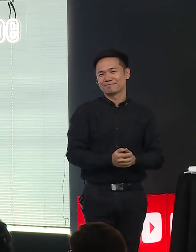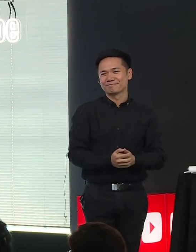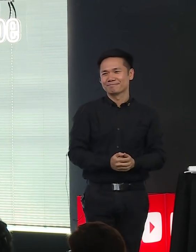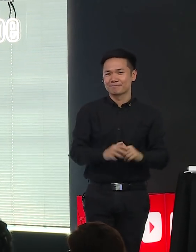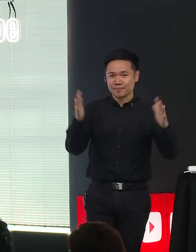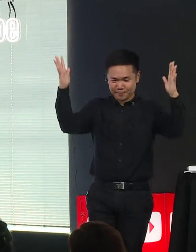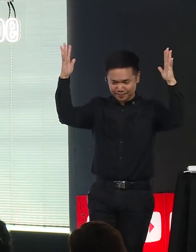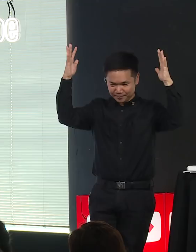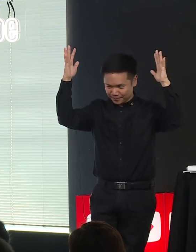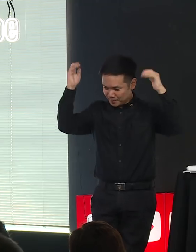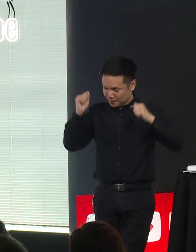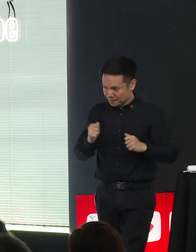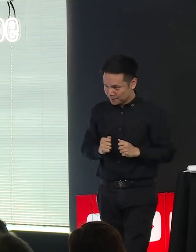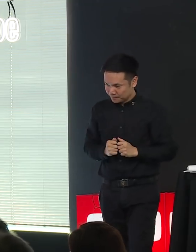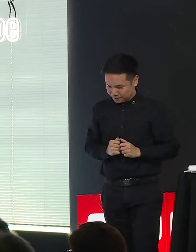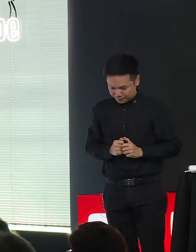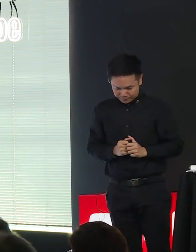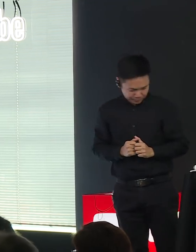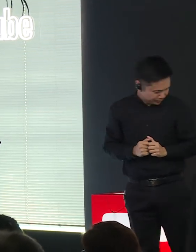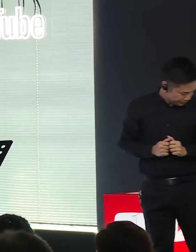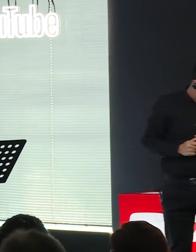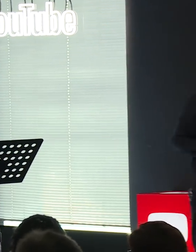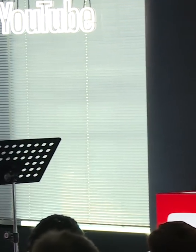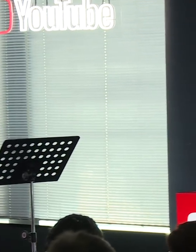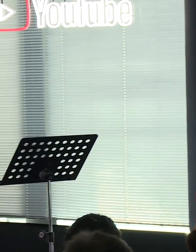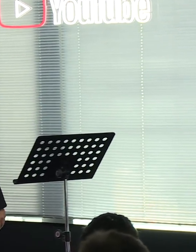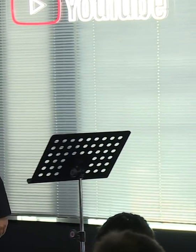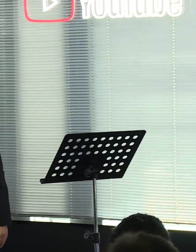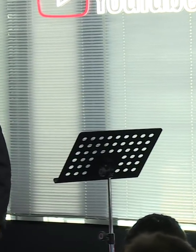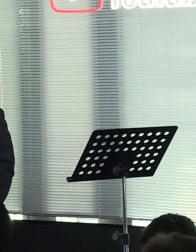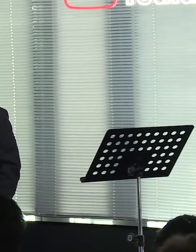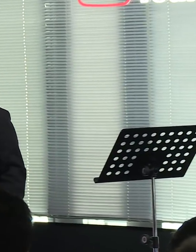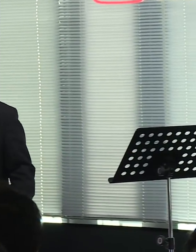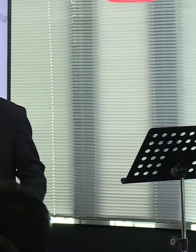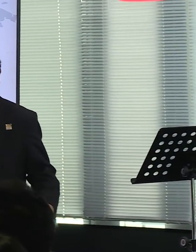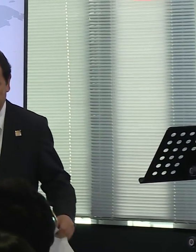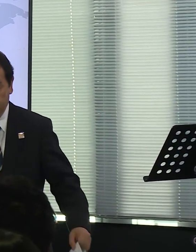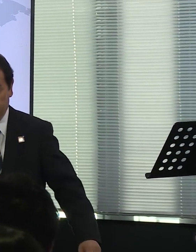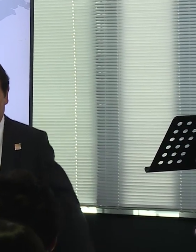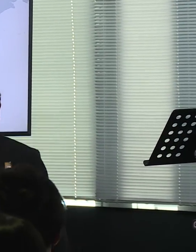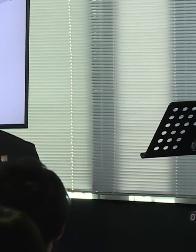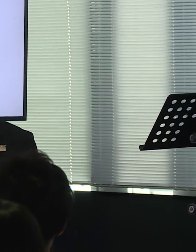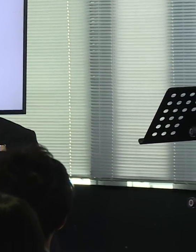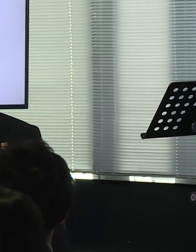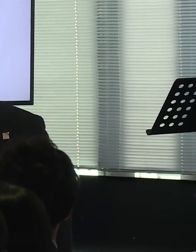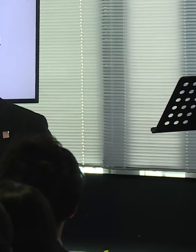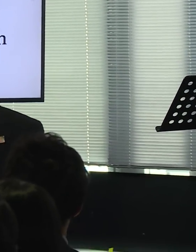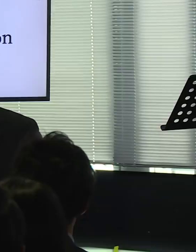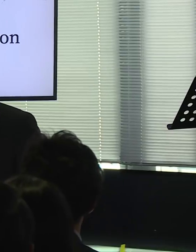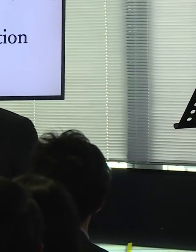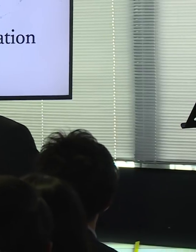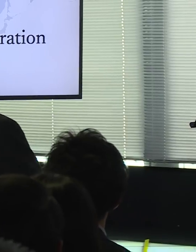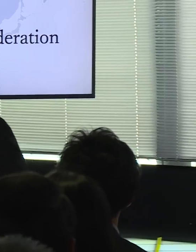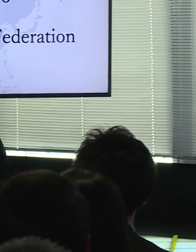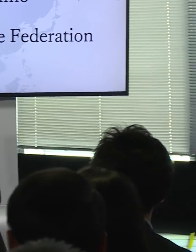accomplishments and success. Pushing for your prosperity and help, I would like to end my greetings. Thank you very much.